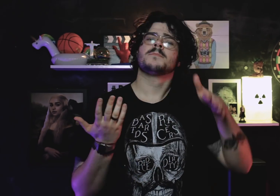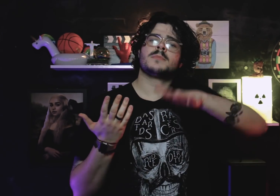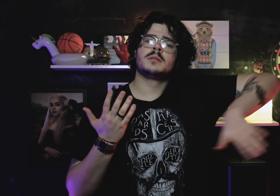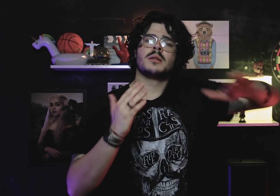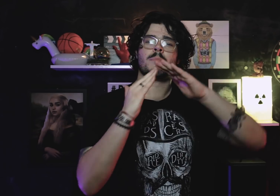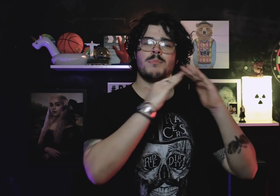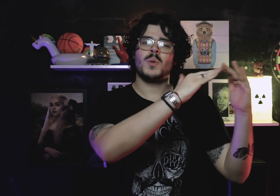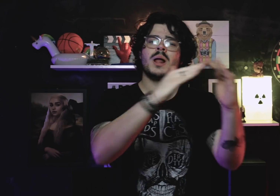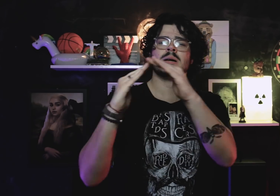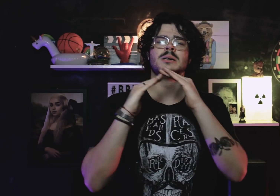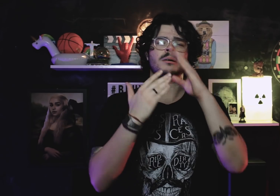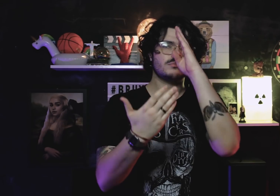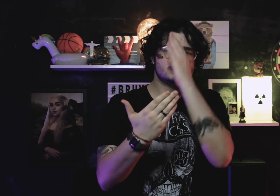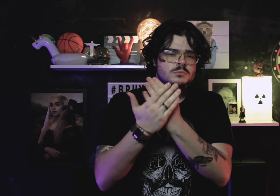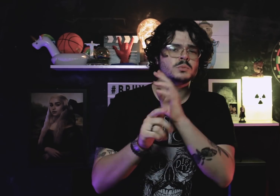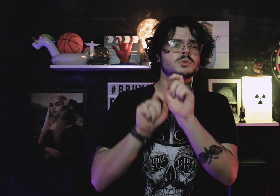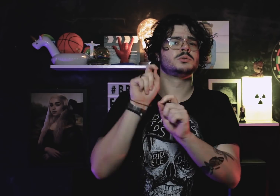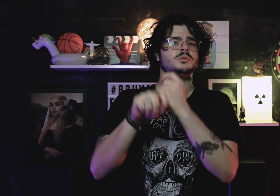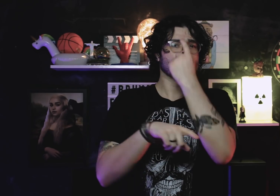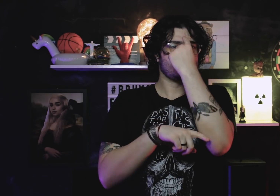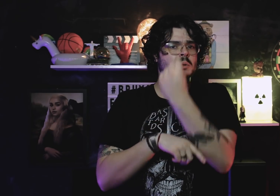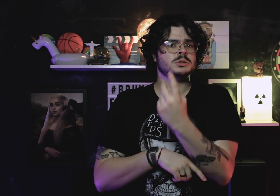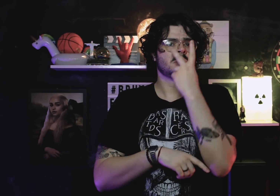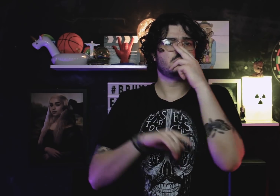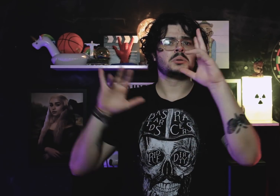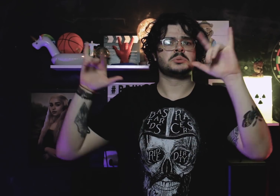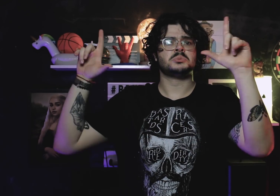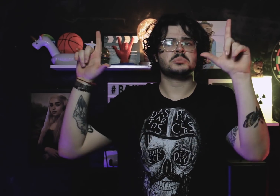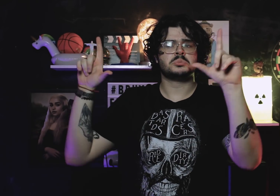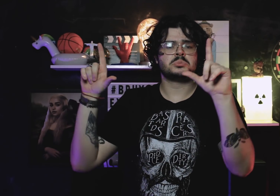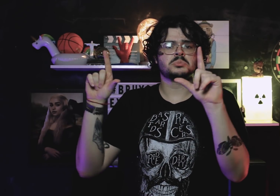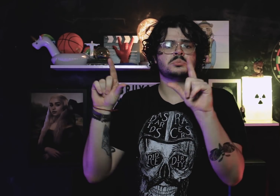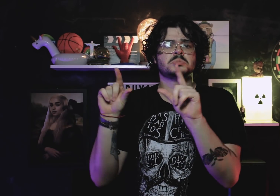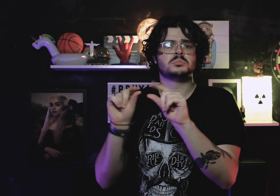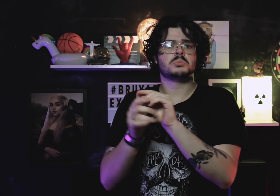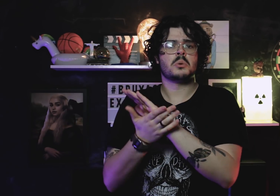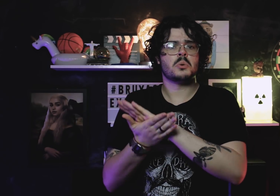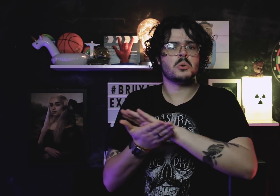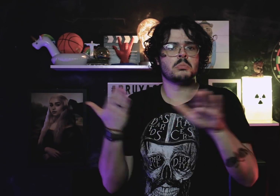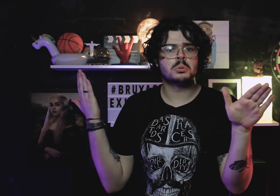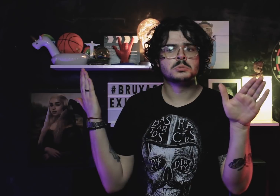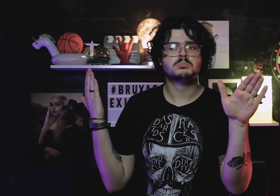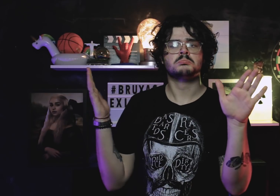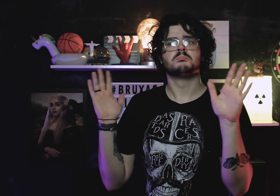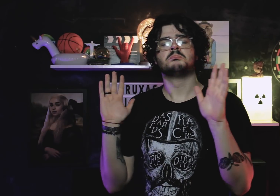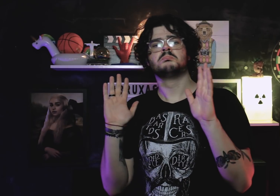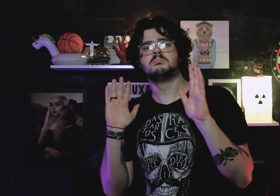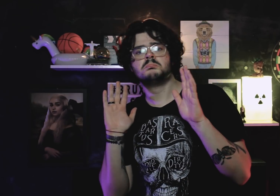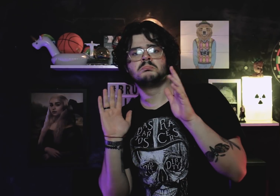This caused the villagers' belief in the witch to diminish, it